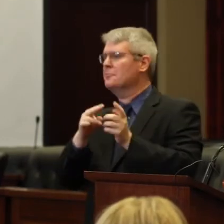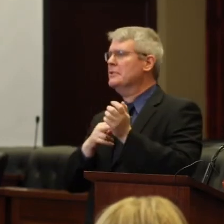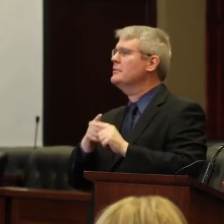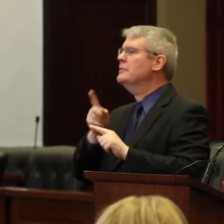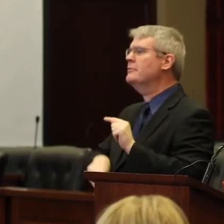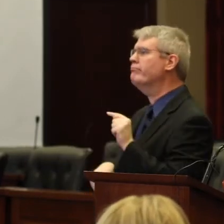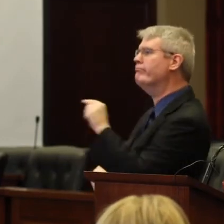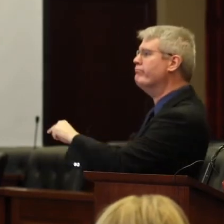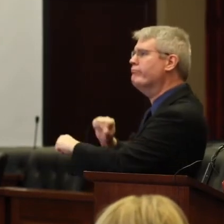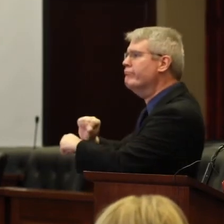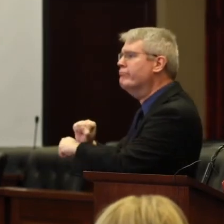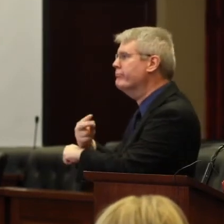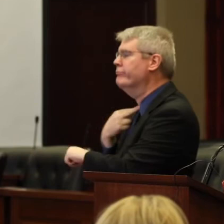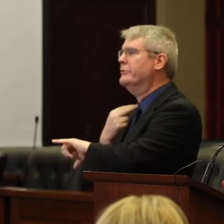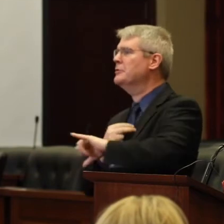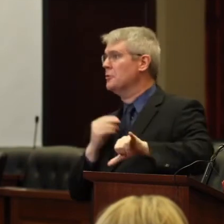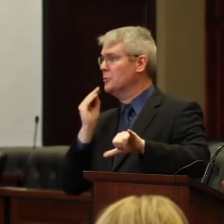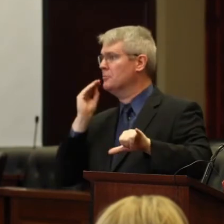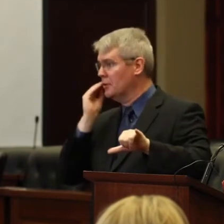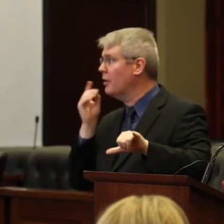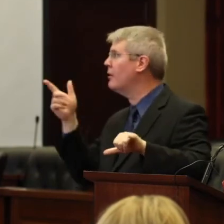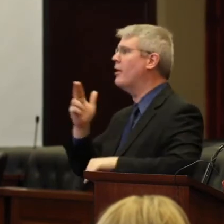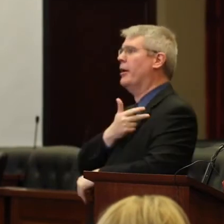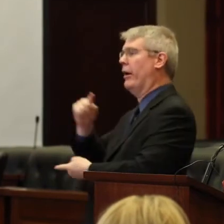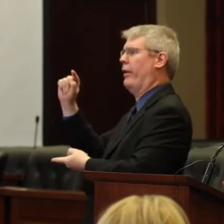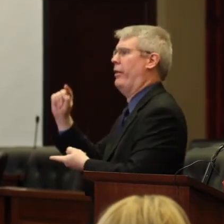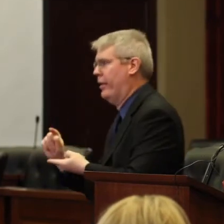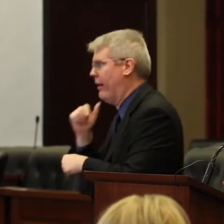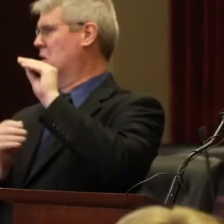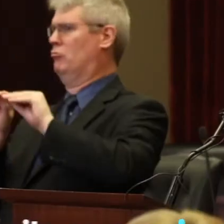and we're happy to see some improvement in that measure over the last two weeks.